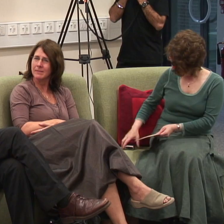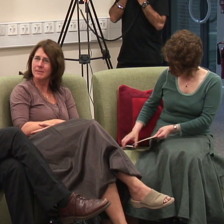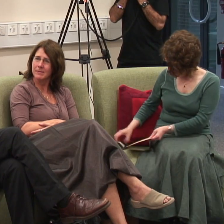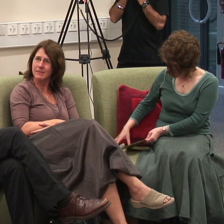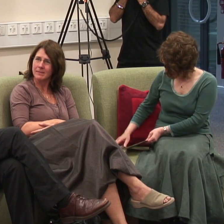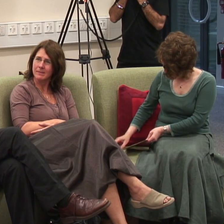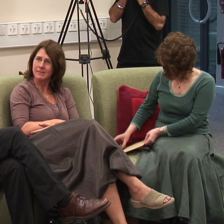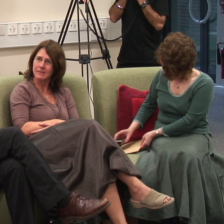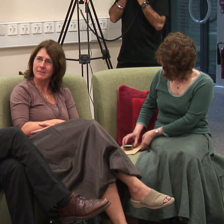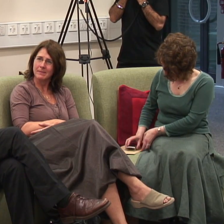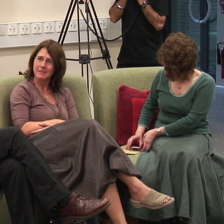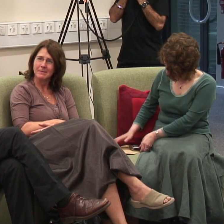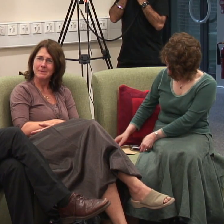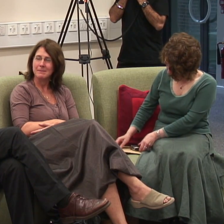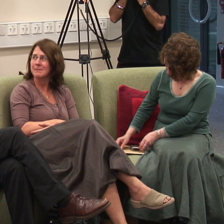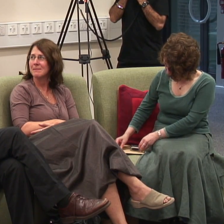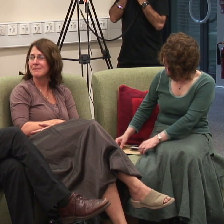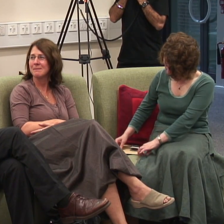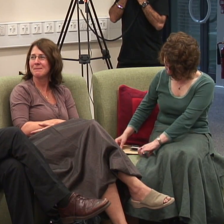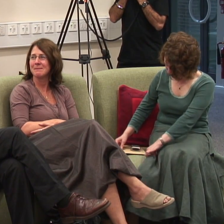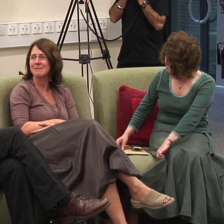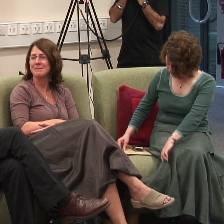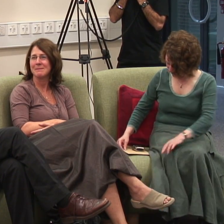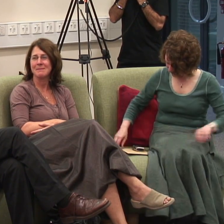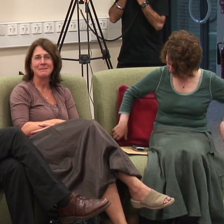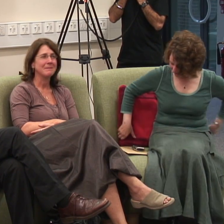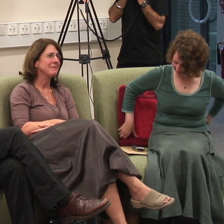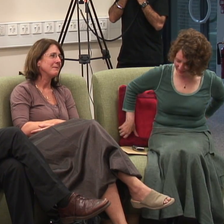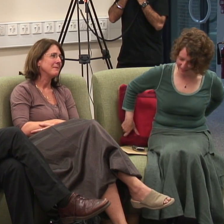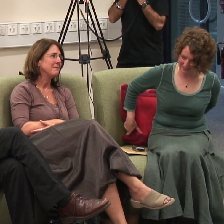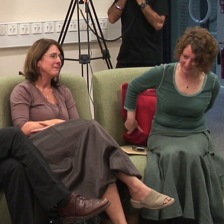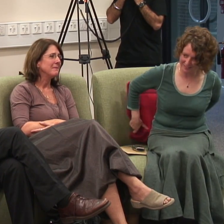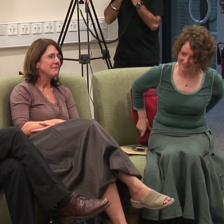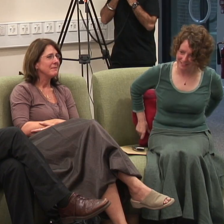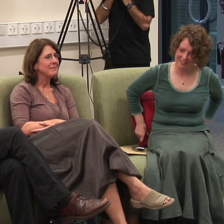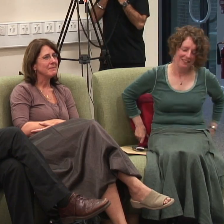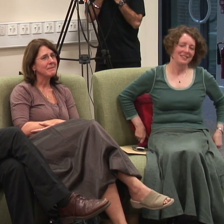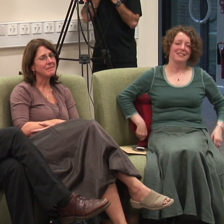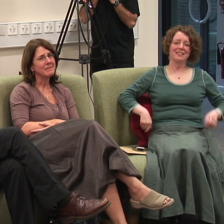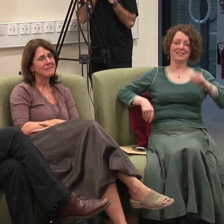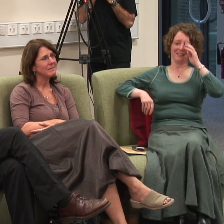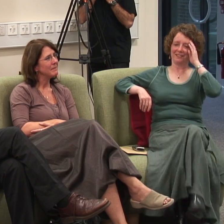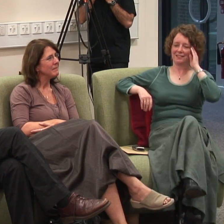scientology which, in my view, is a pretty coercive totalitarian sort of organisation?